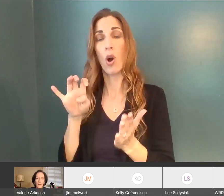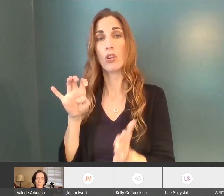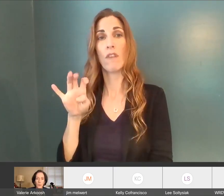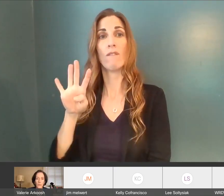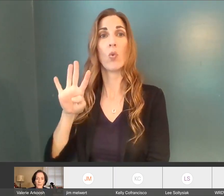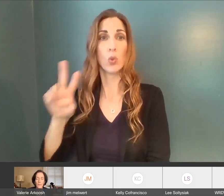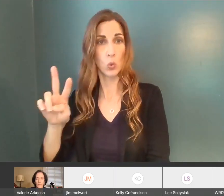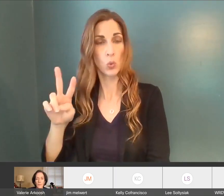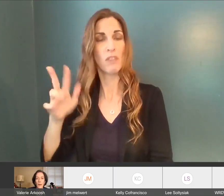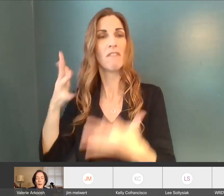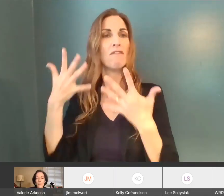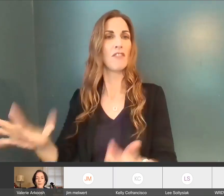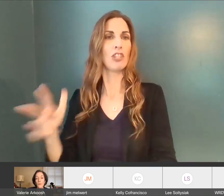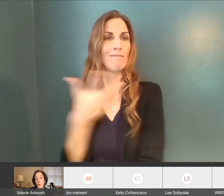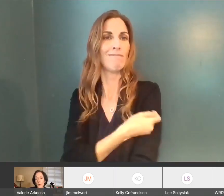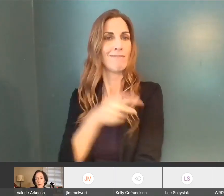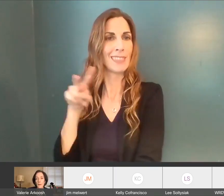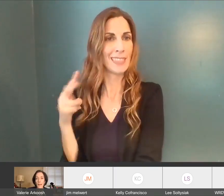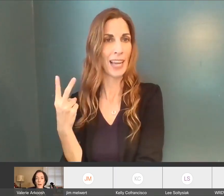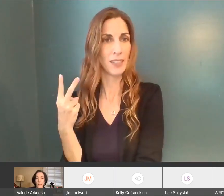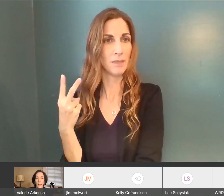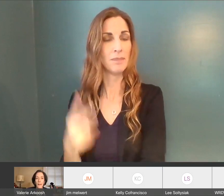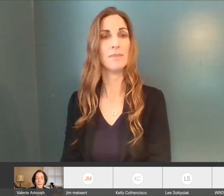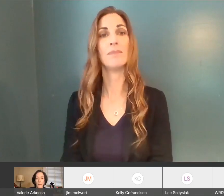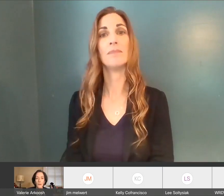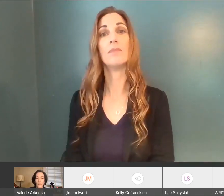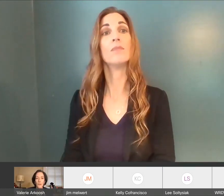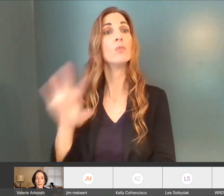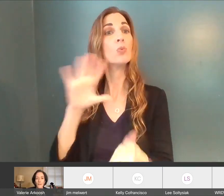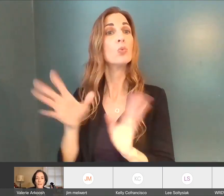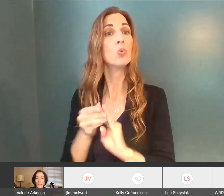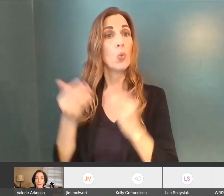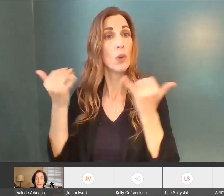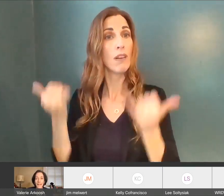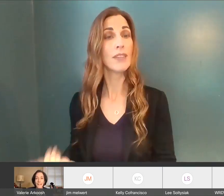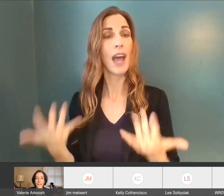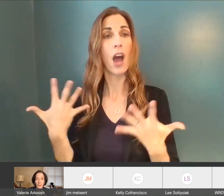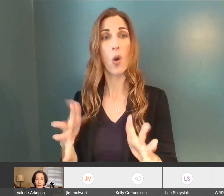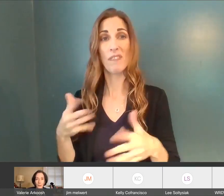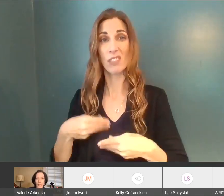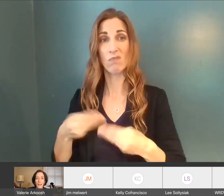individuals. Of this total, the County has administered, as of the end of the day yesterday,